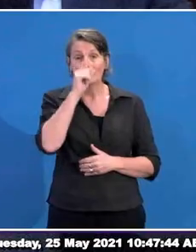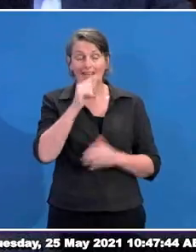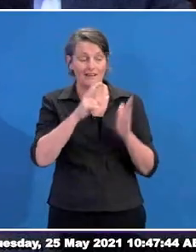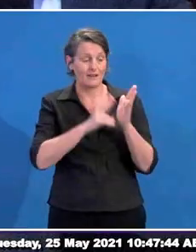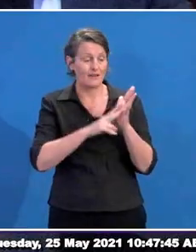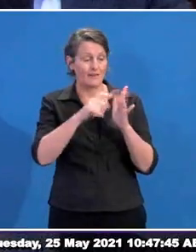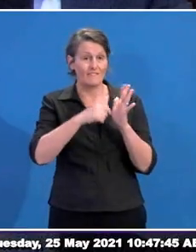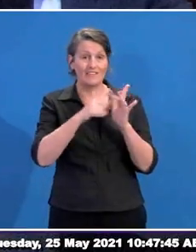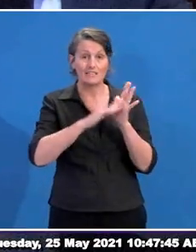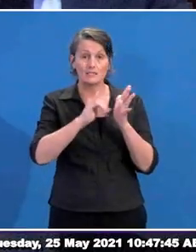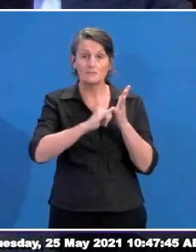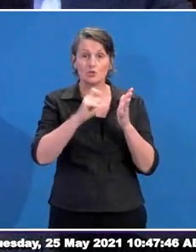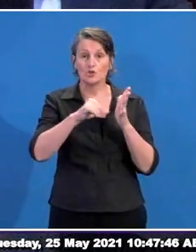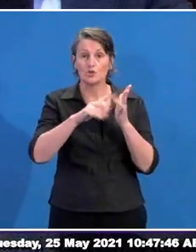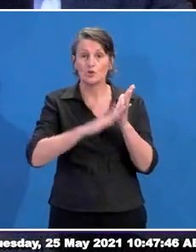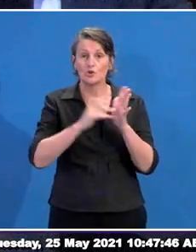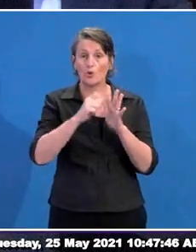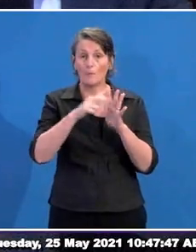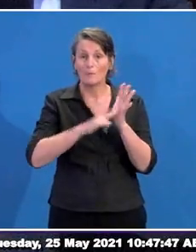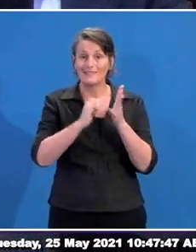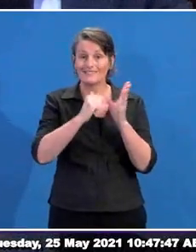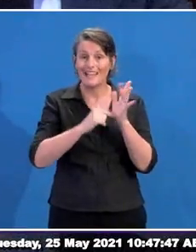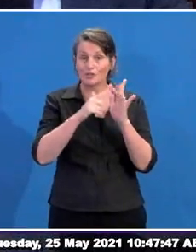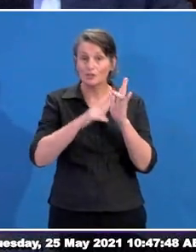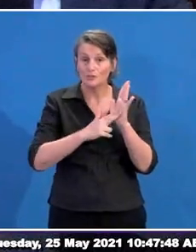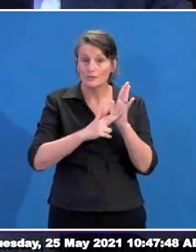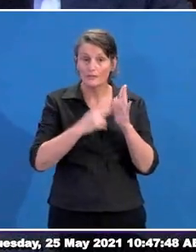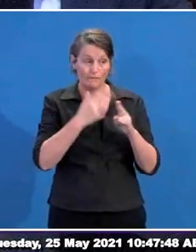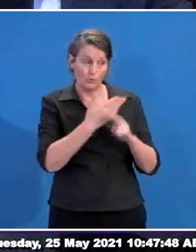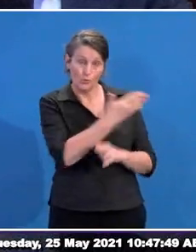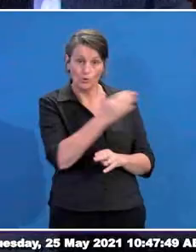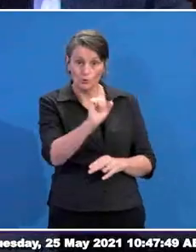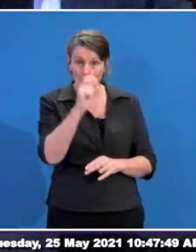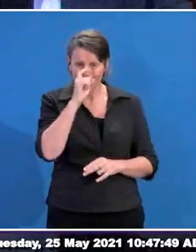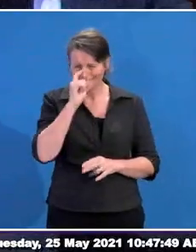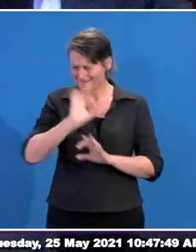compensation claim on behalf of Melissa? No. MS EASTMAN: No inquiries about that at all? ELIZA: Nothing.